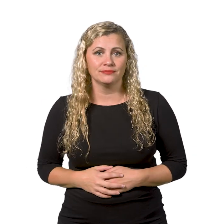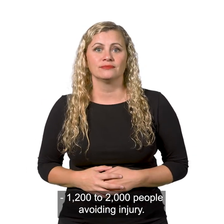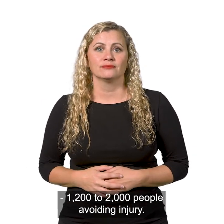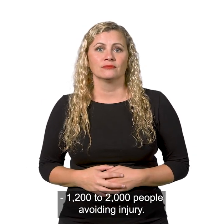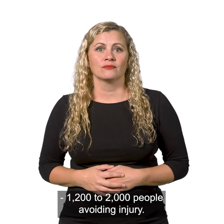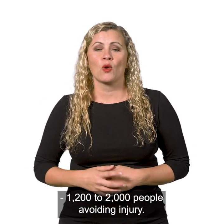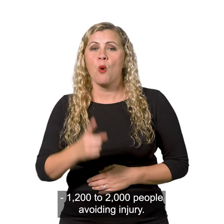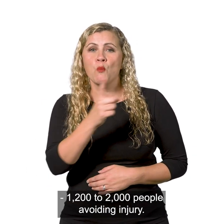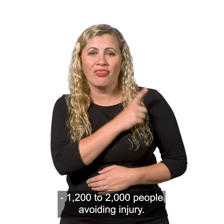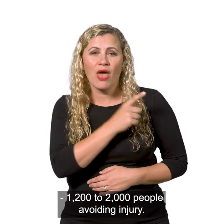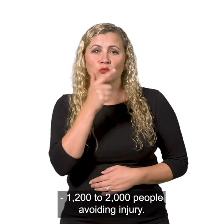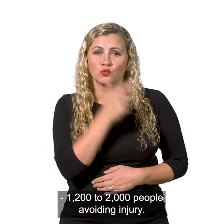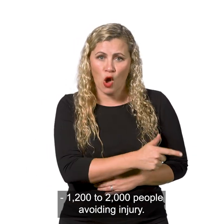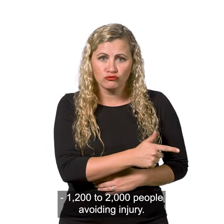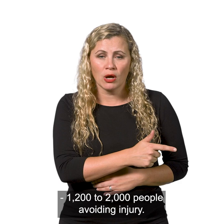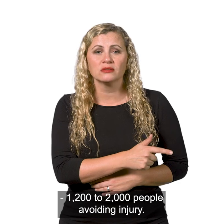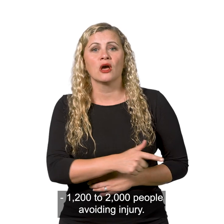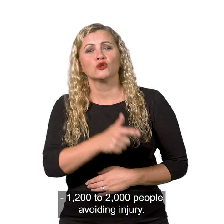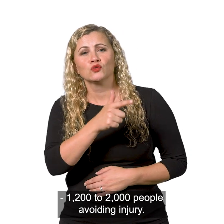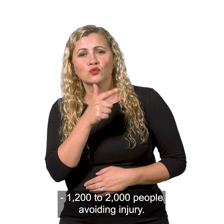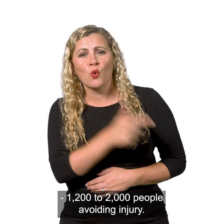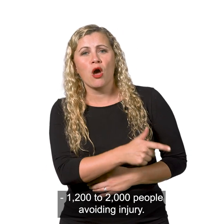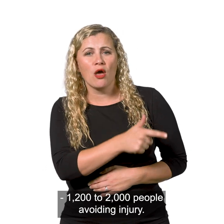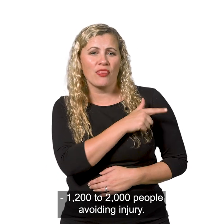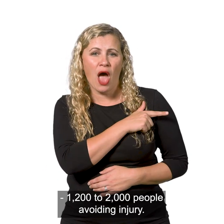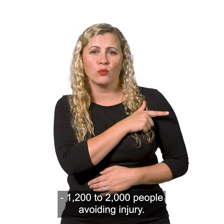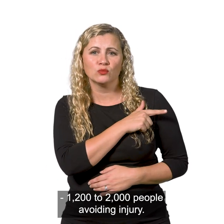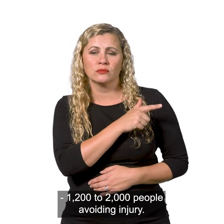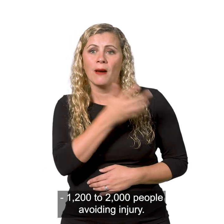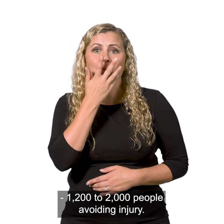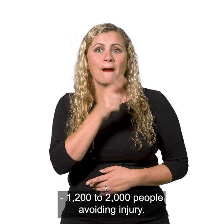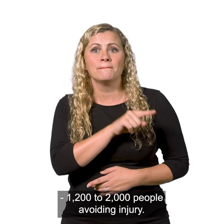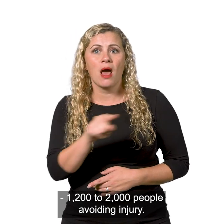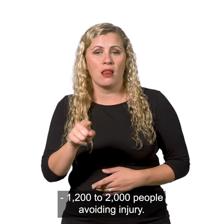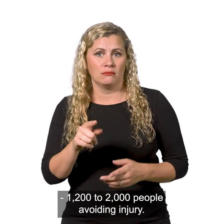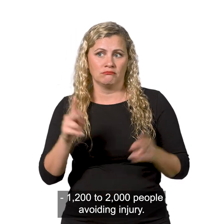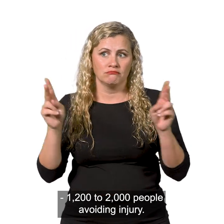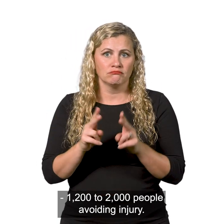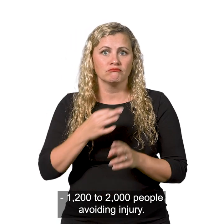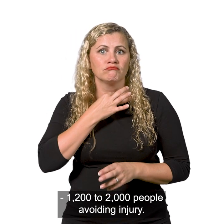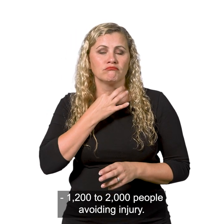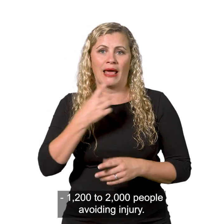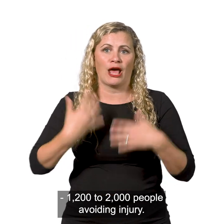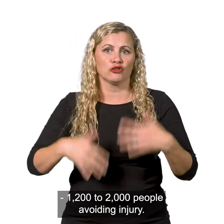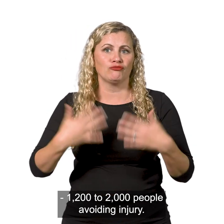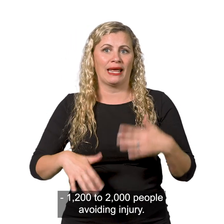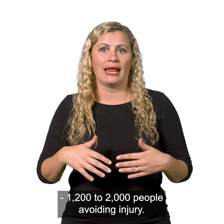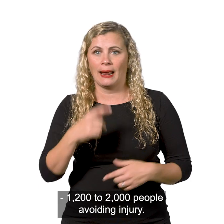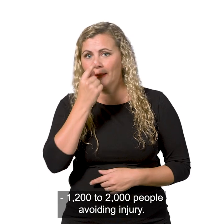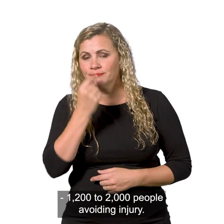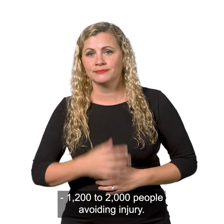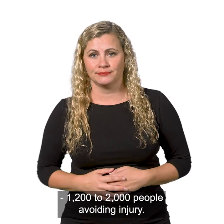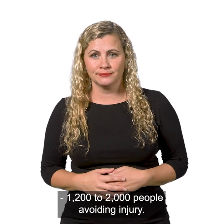1,200 to 2,000 people avoiding injury.